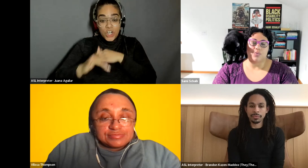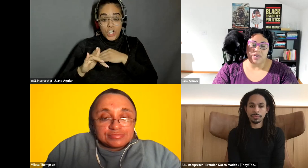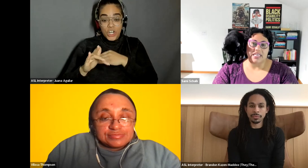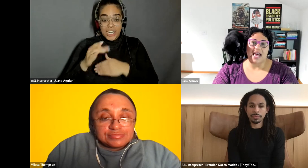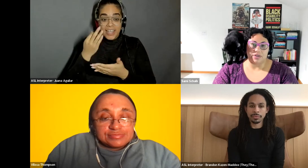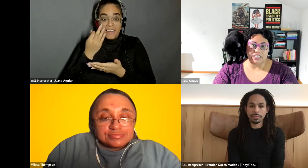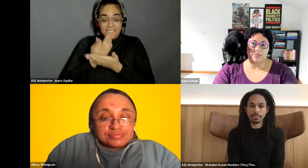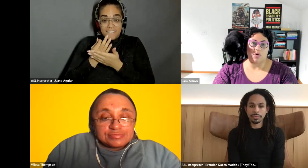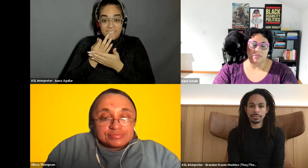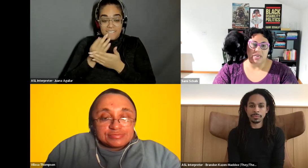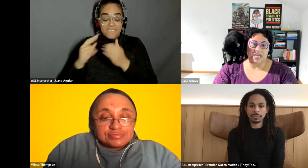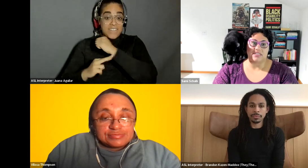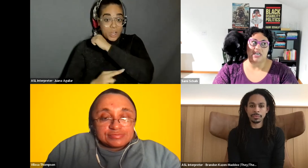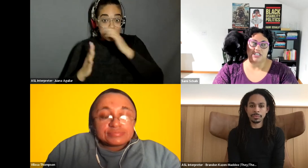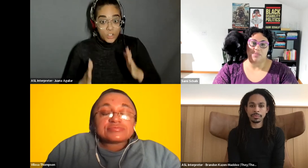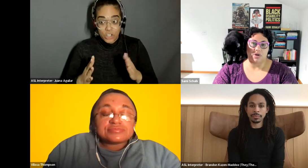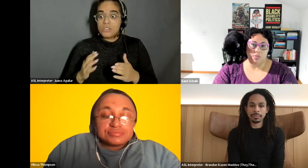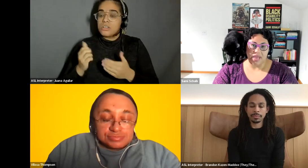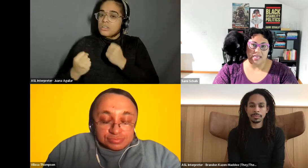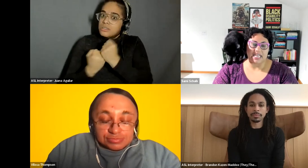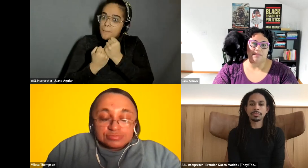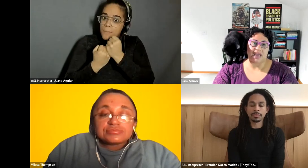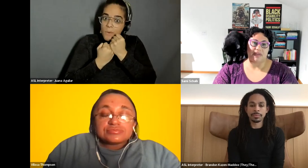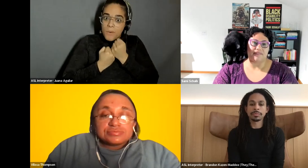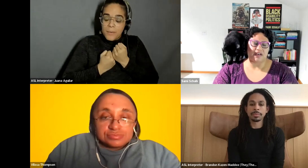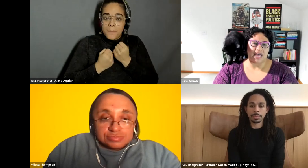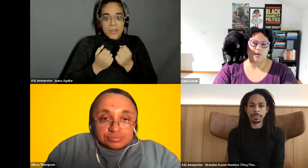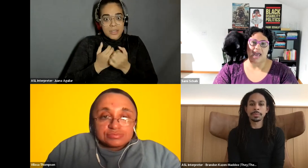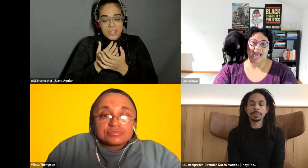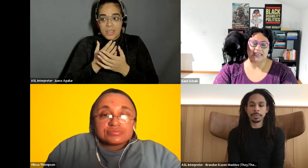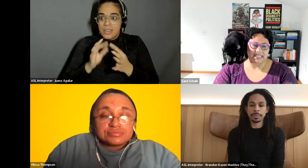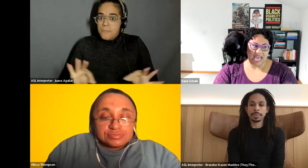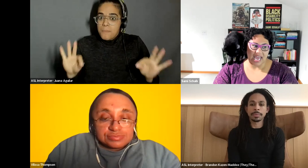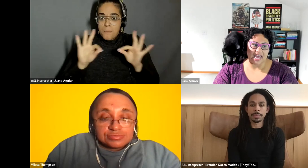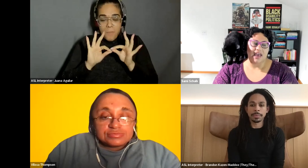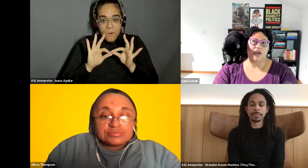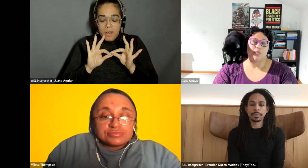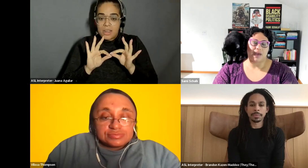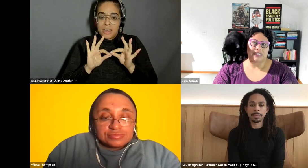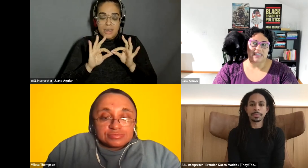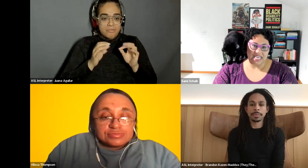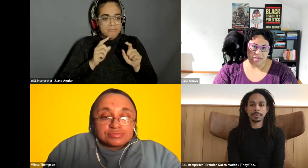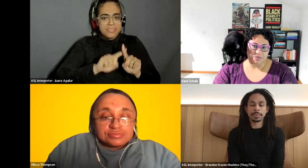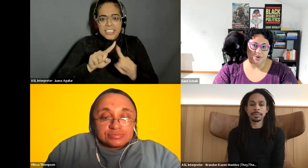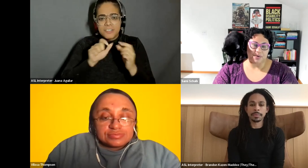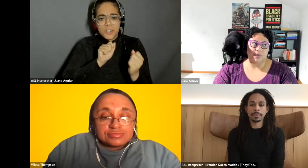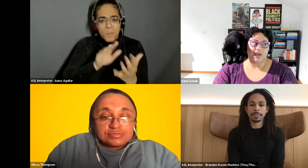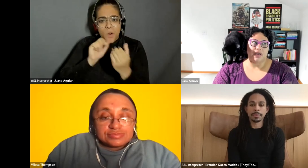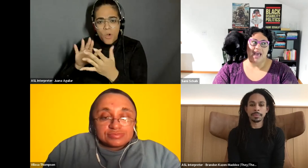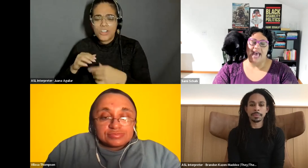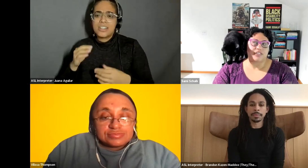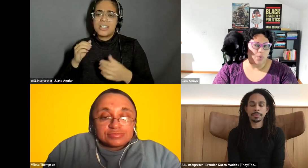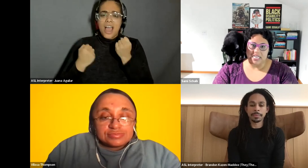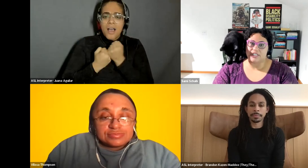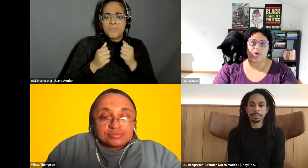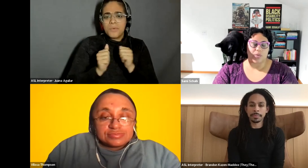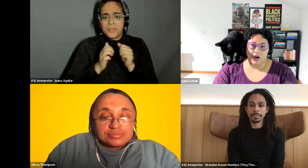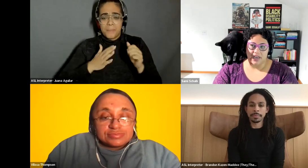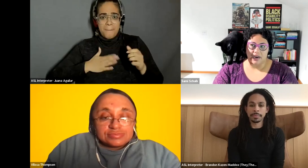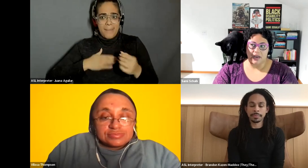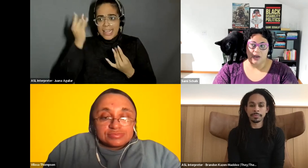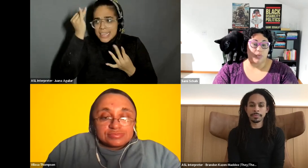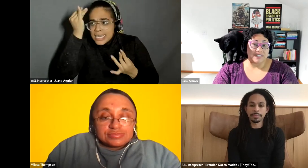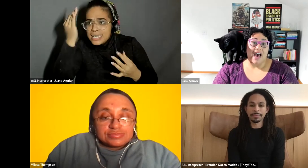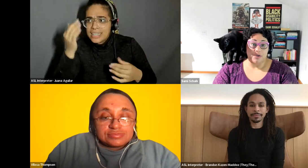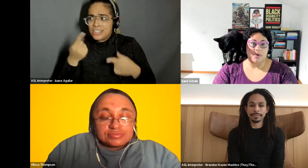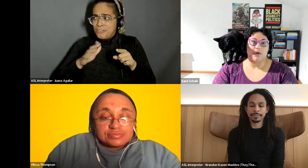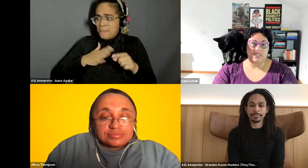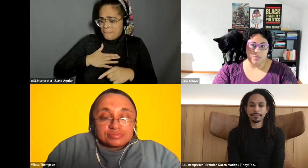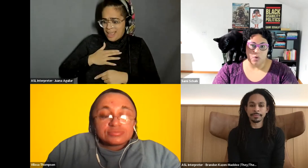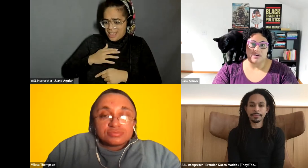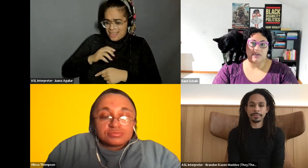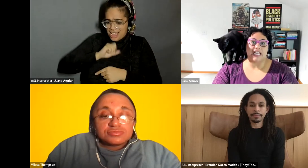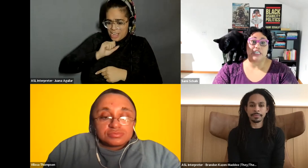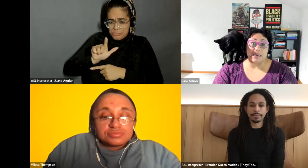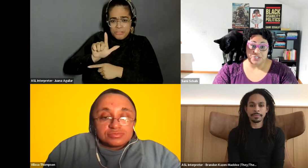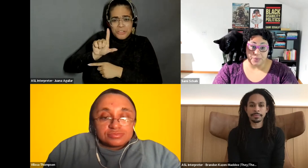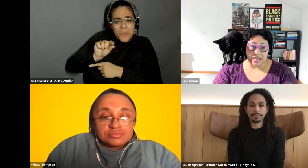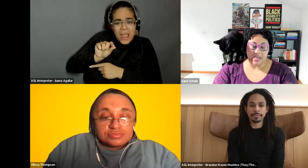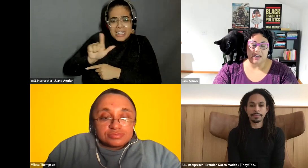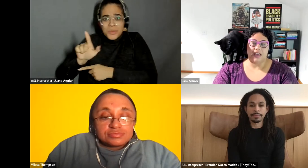Sami Schalk: really held and supported me in such important ways, and made me feel like what I had to say and what I was thinking through at 2021 was valuable, almost important, and I should keep doing it.